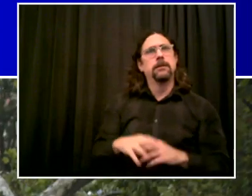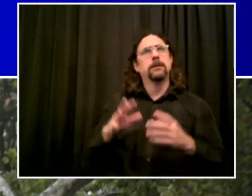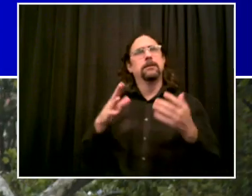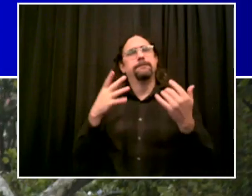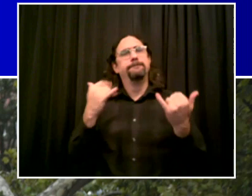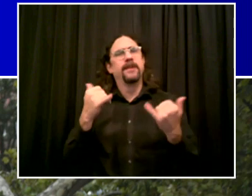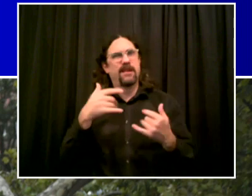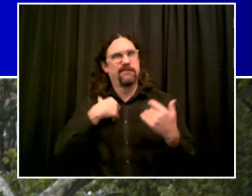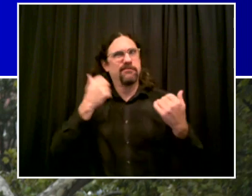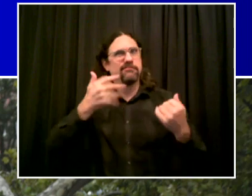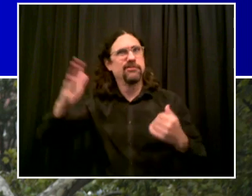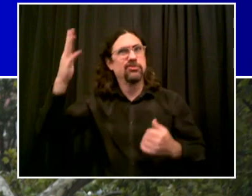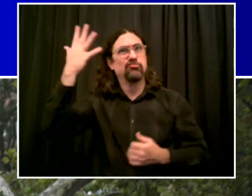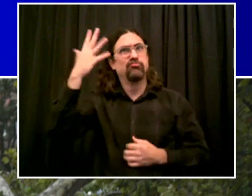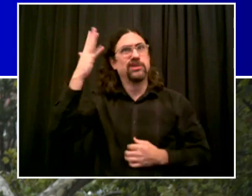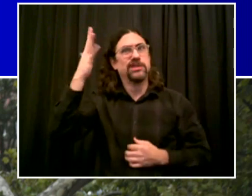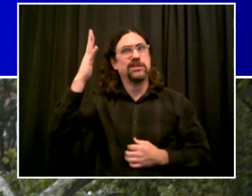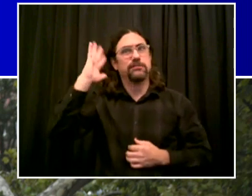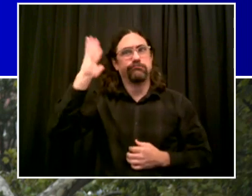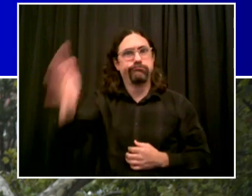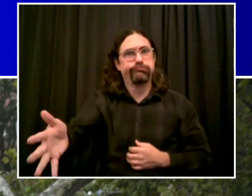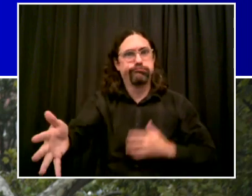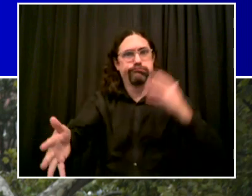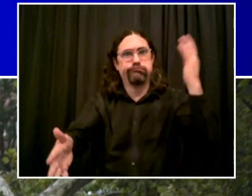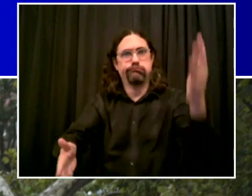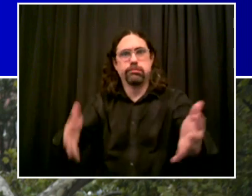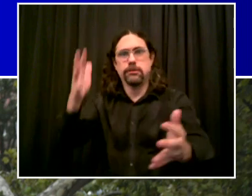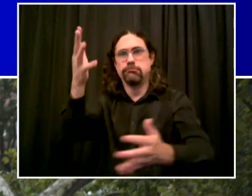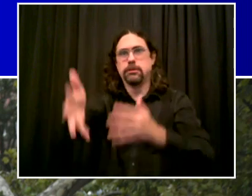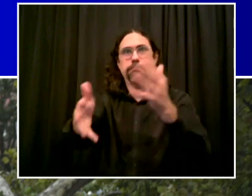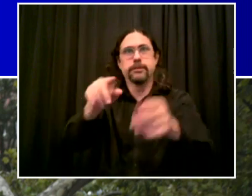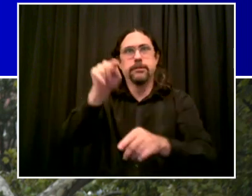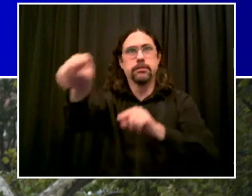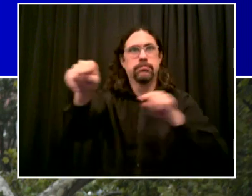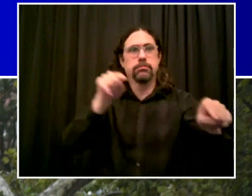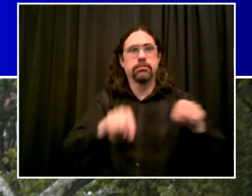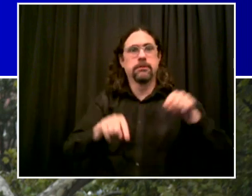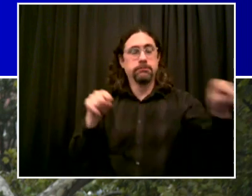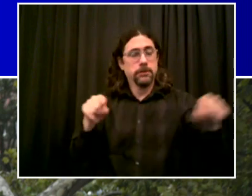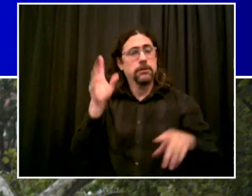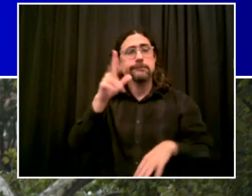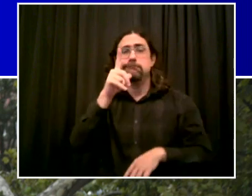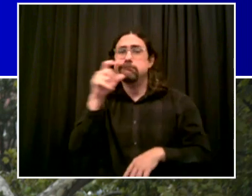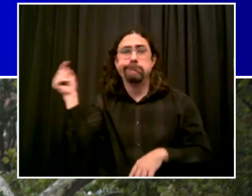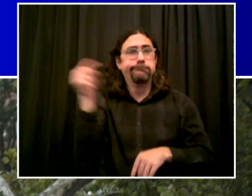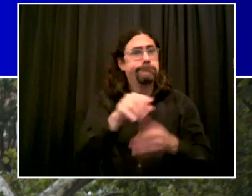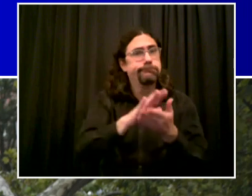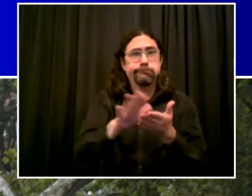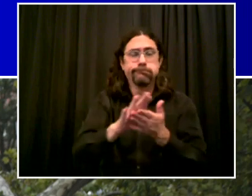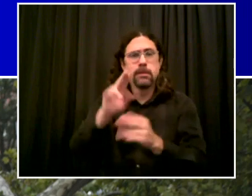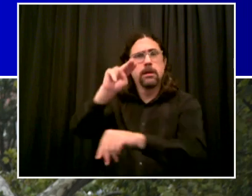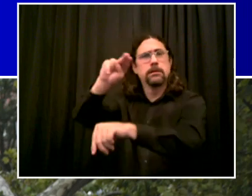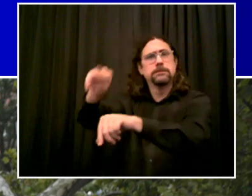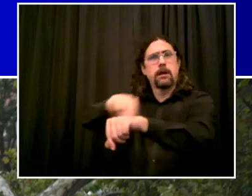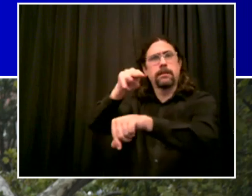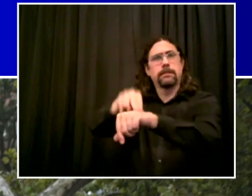THE TREE DAMAGE. A SUBSTANTIAL NUMBER OF